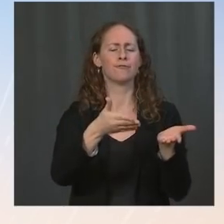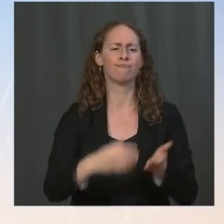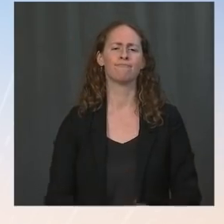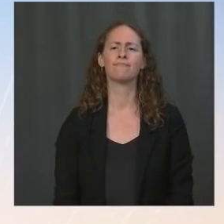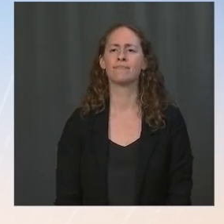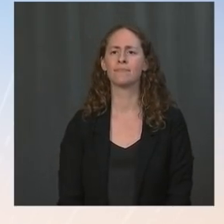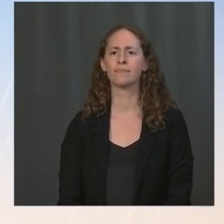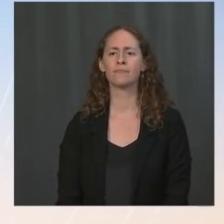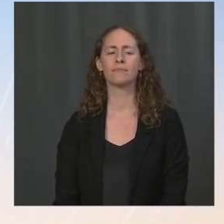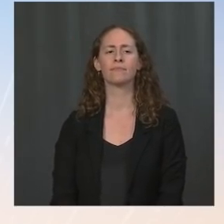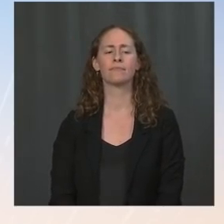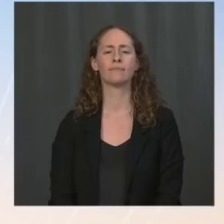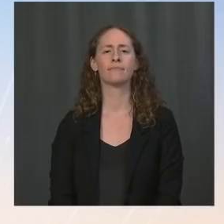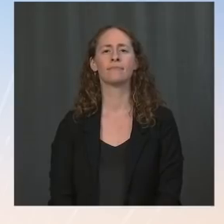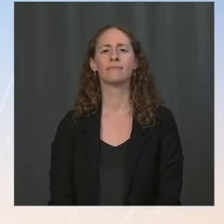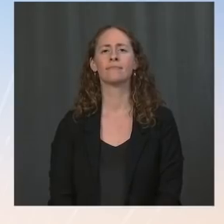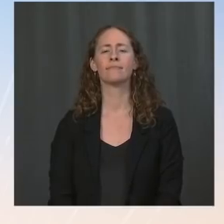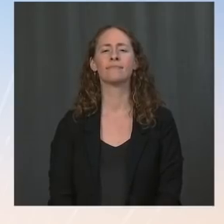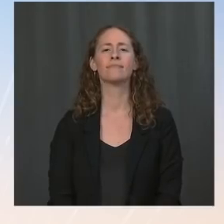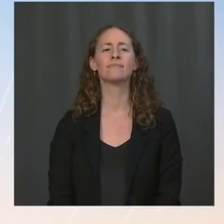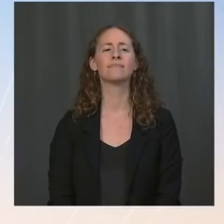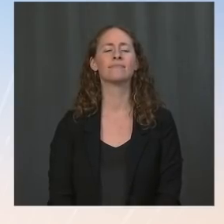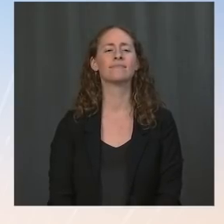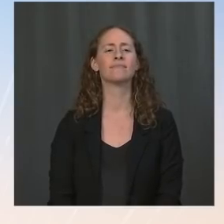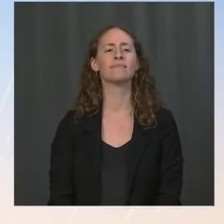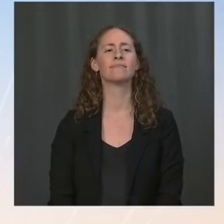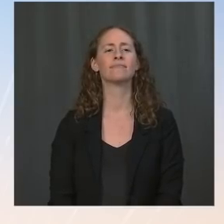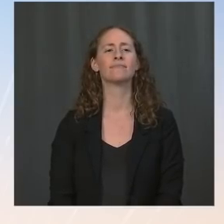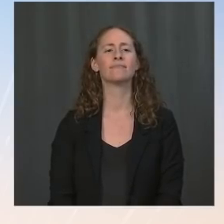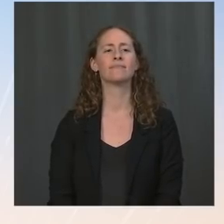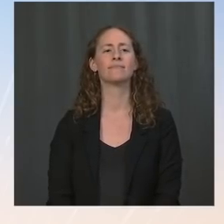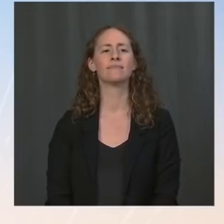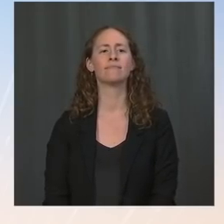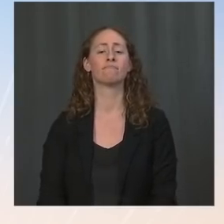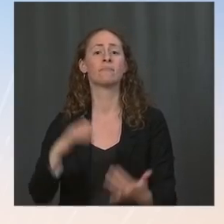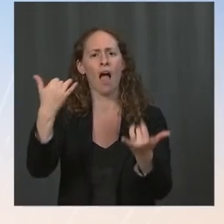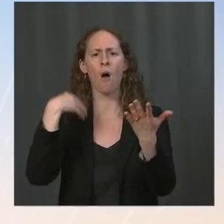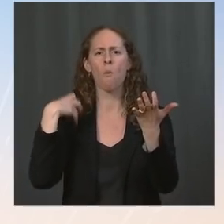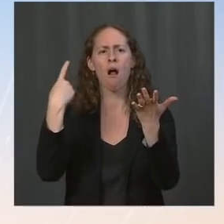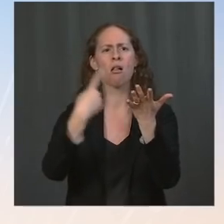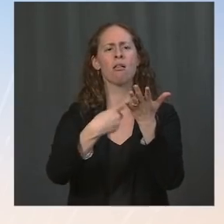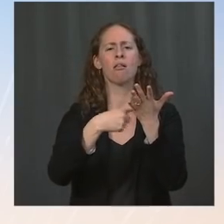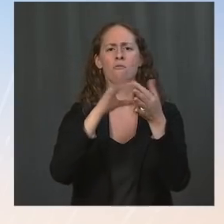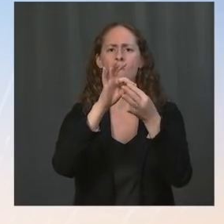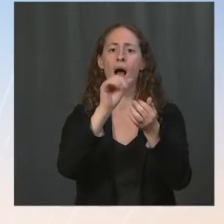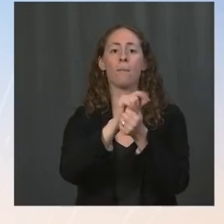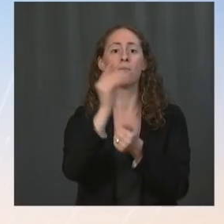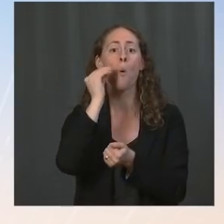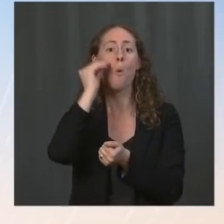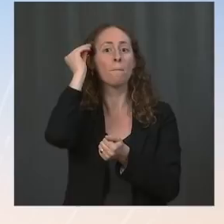effort/approach to preventing evictions, today Attorney General Merrick Garland is calling on the entire legal community to take immediate action